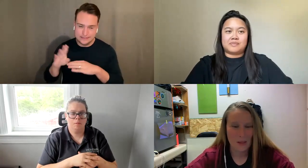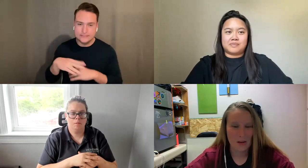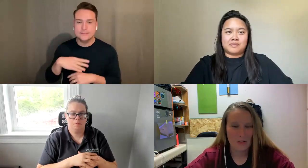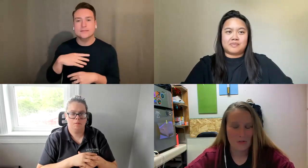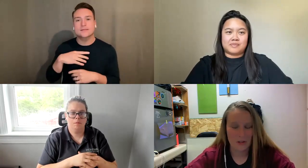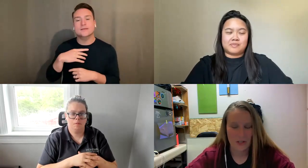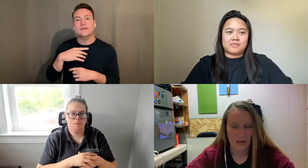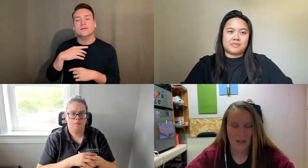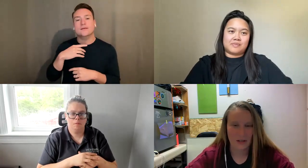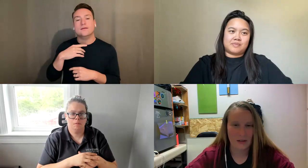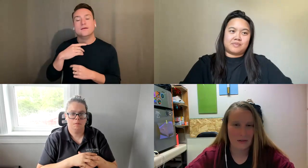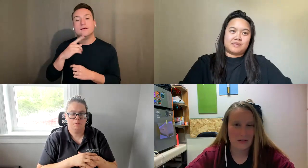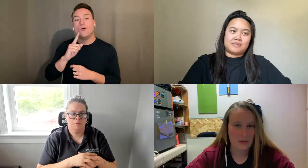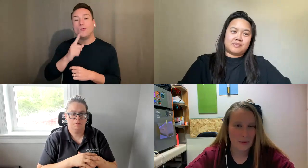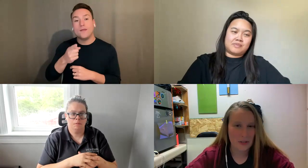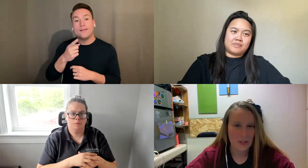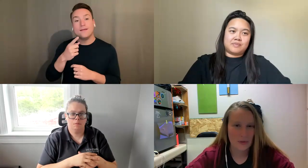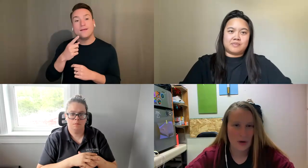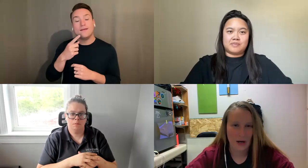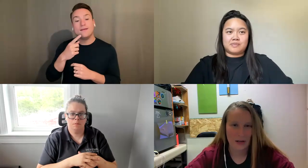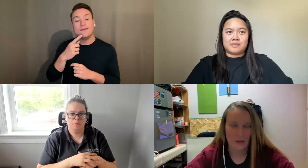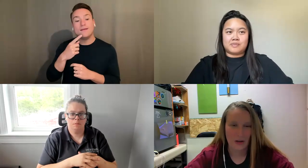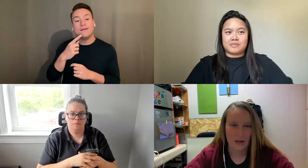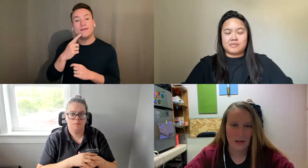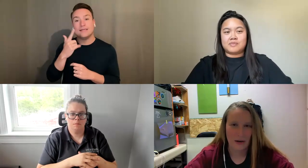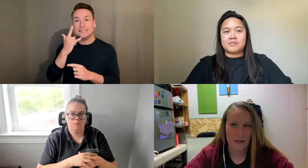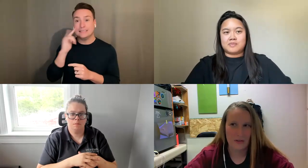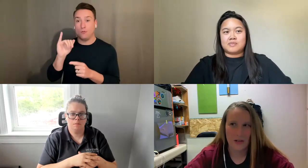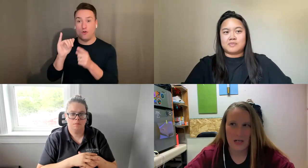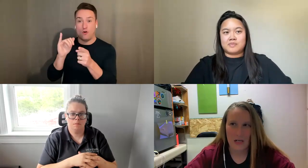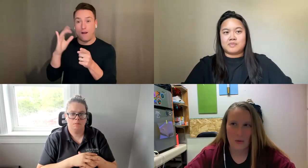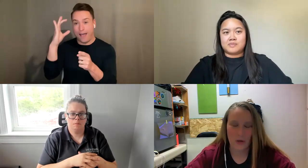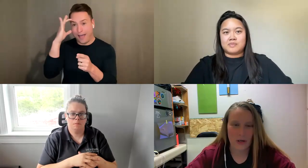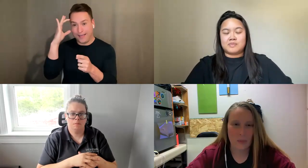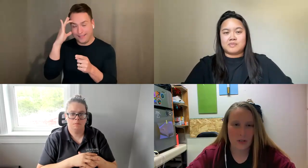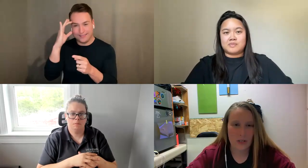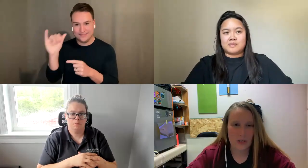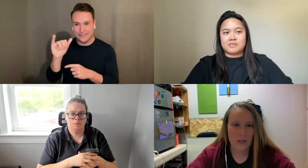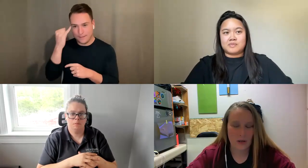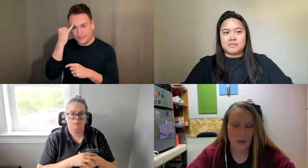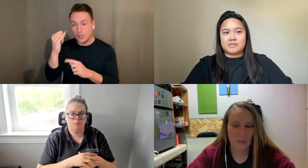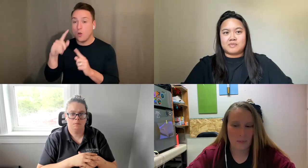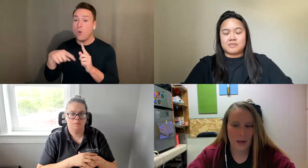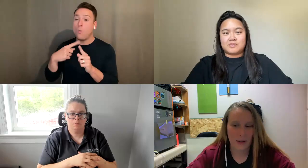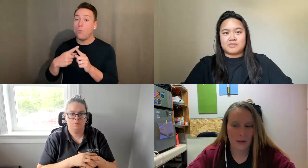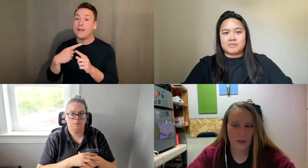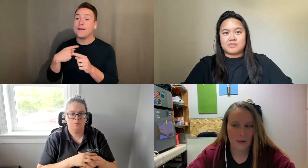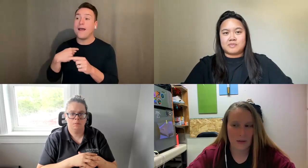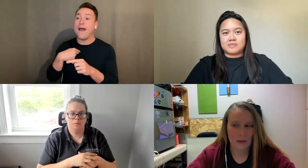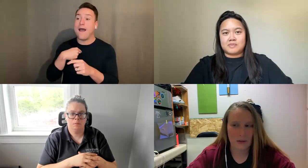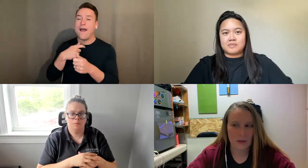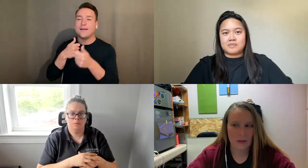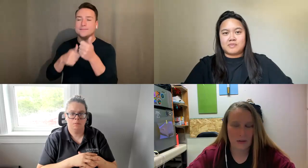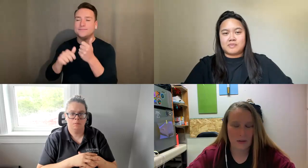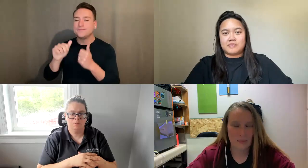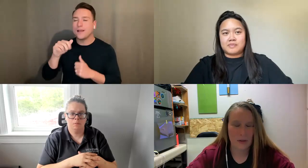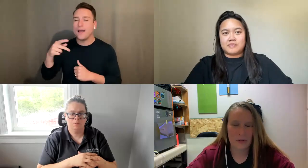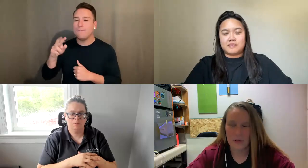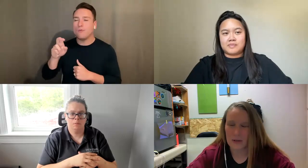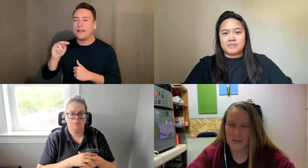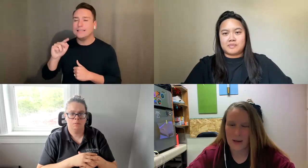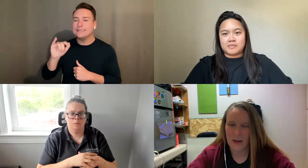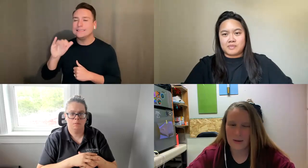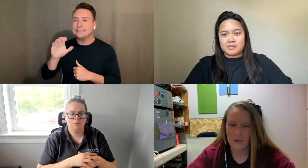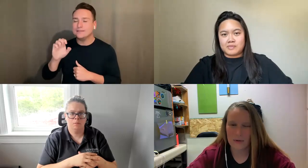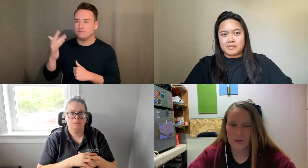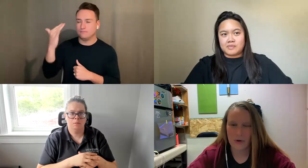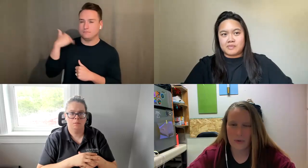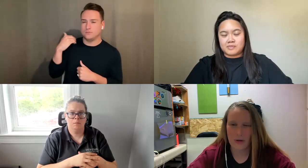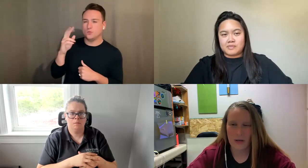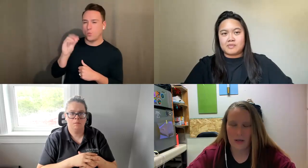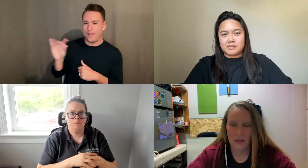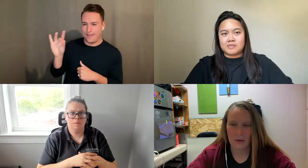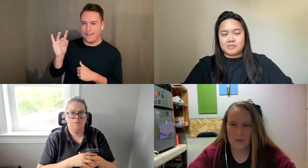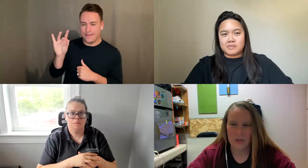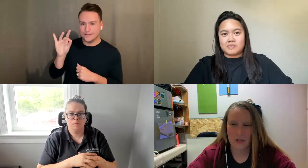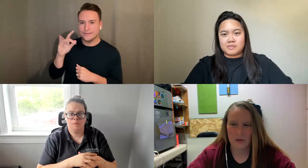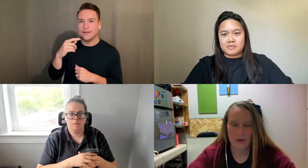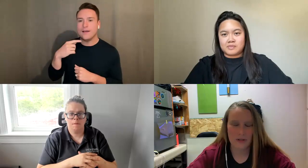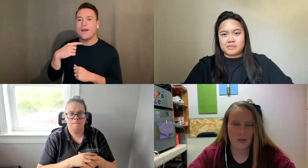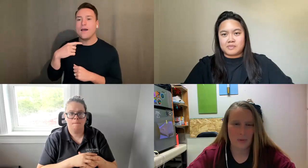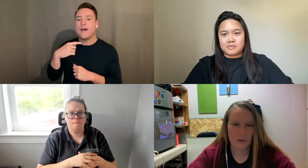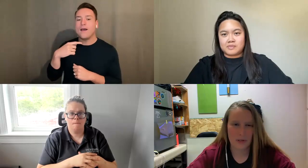First, like, similar to Eyeth when I apprenticed back in about 2008 or so, she ended up closing